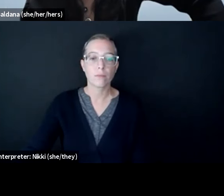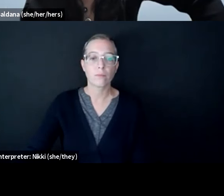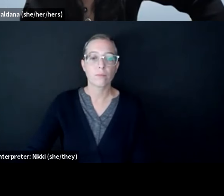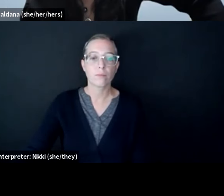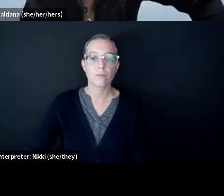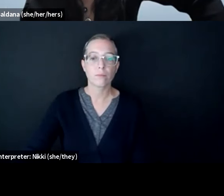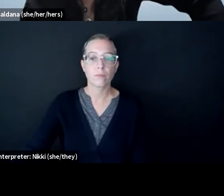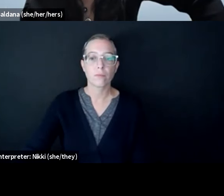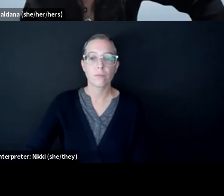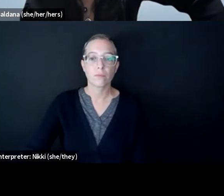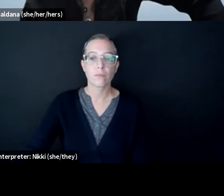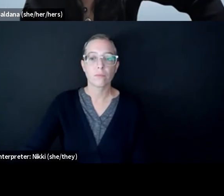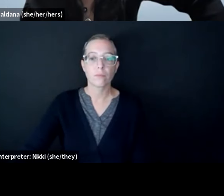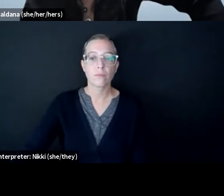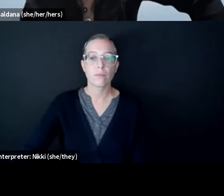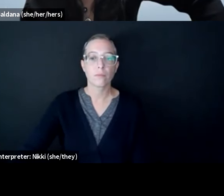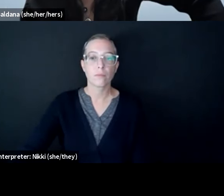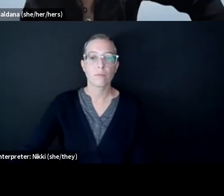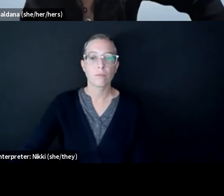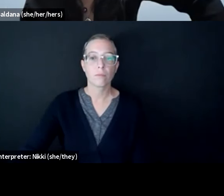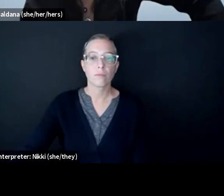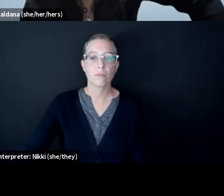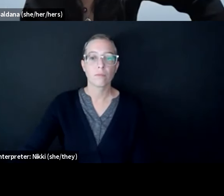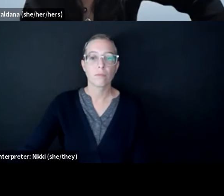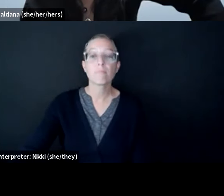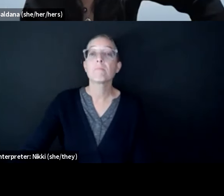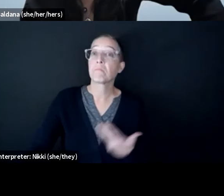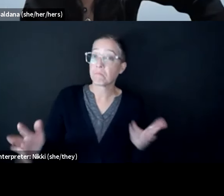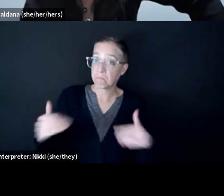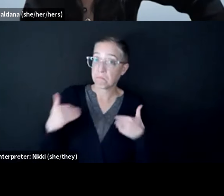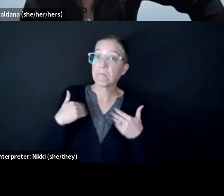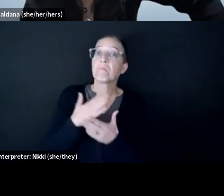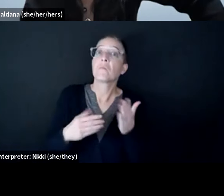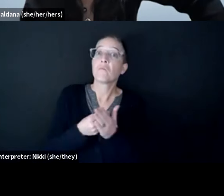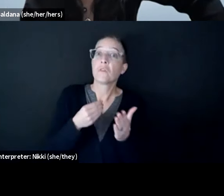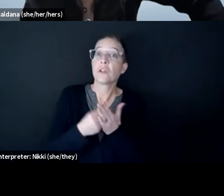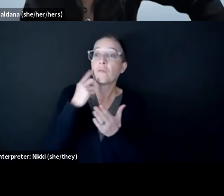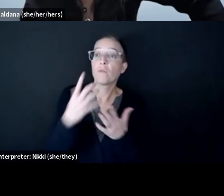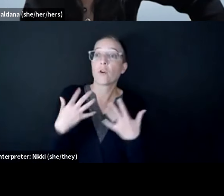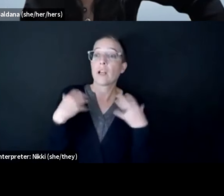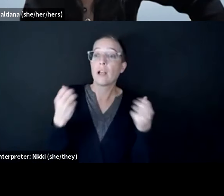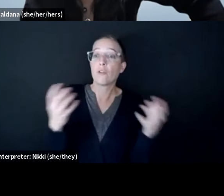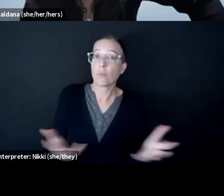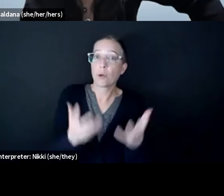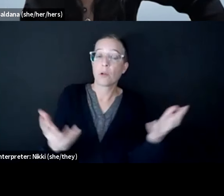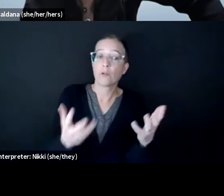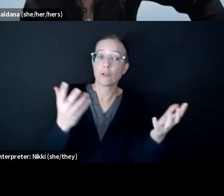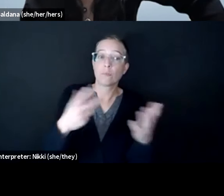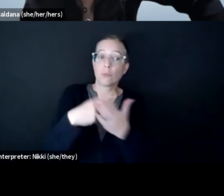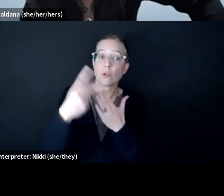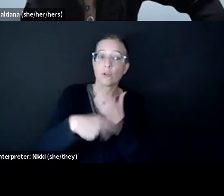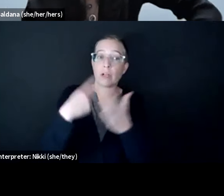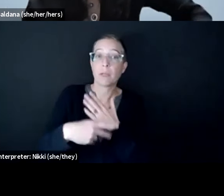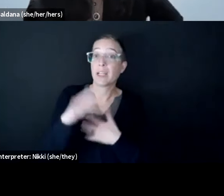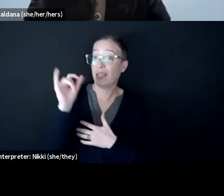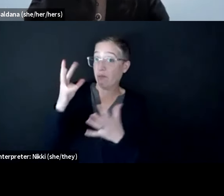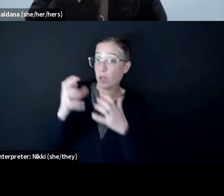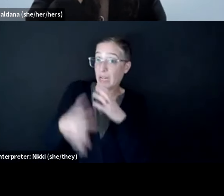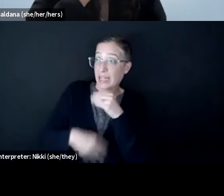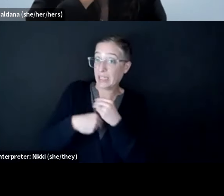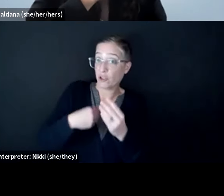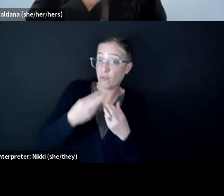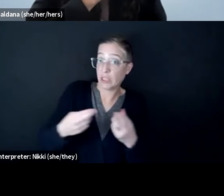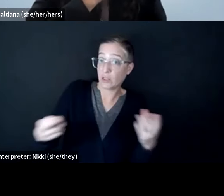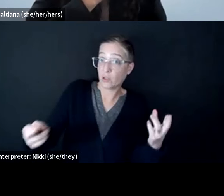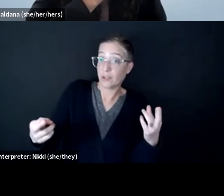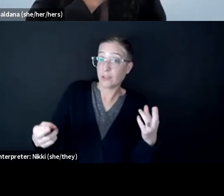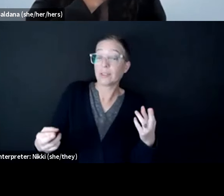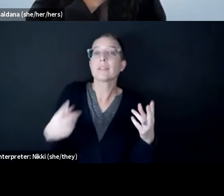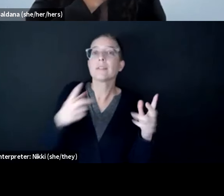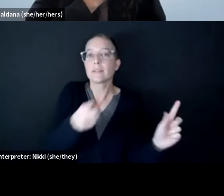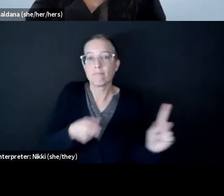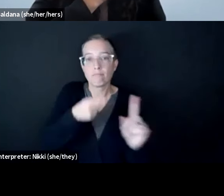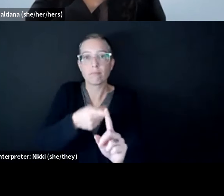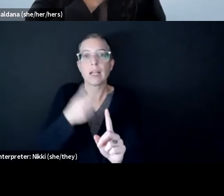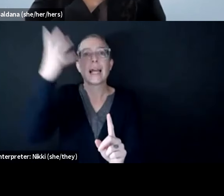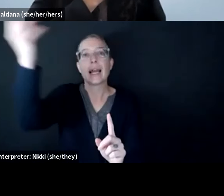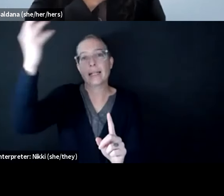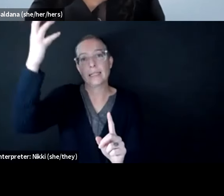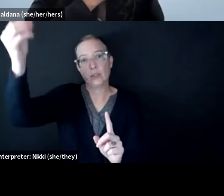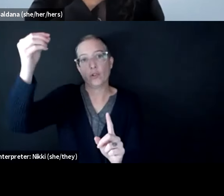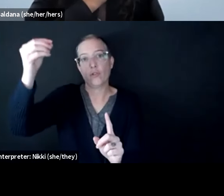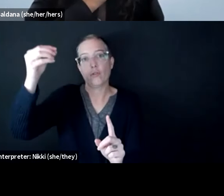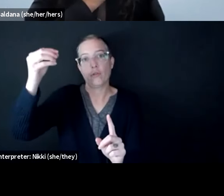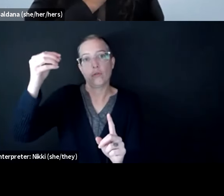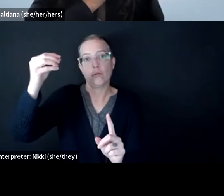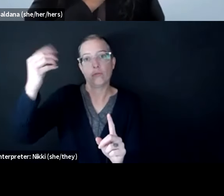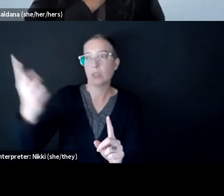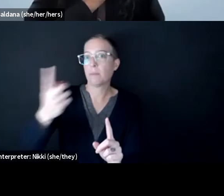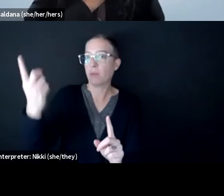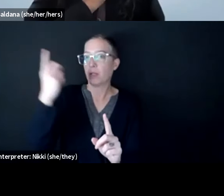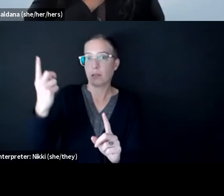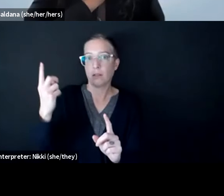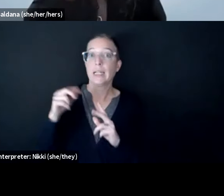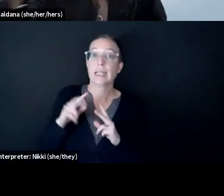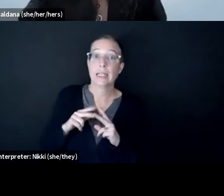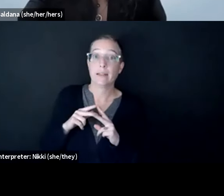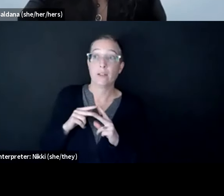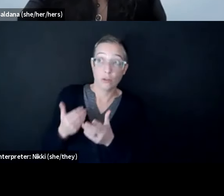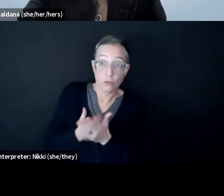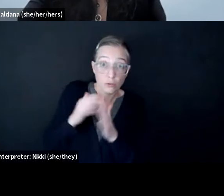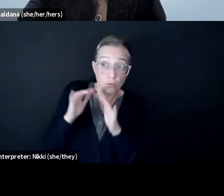Melissa Dattalo: They had some funding for health promotion programming and if they wanted to get additional resources that was often talked about in the context of external factors either they had to apply for a new grant apply for new funding.